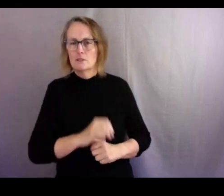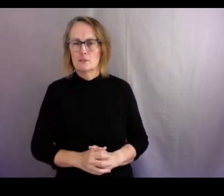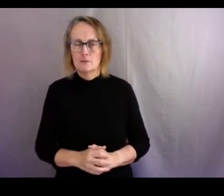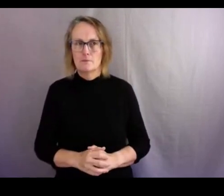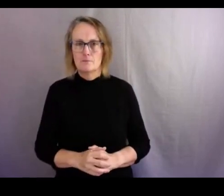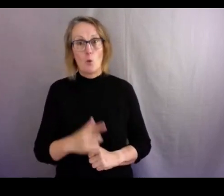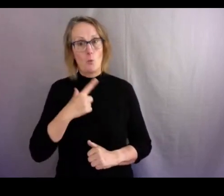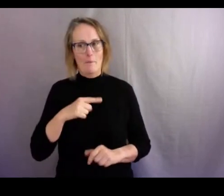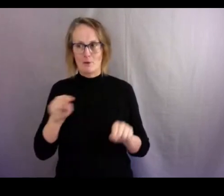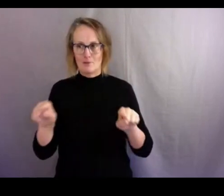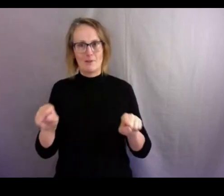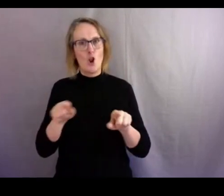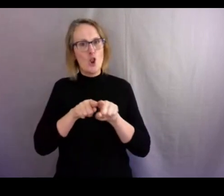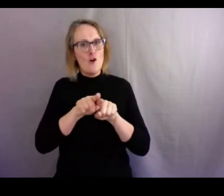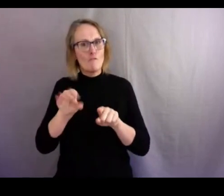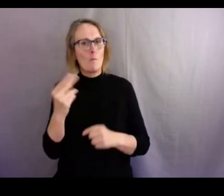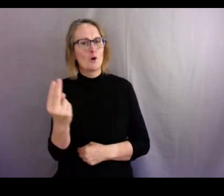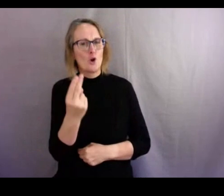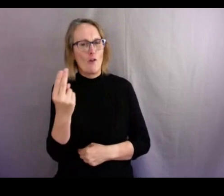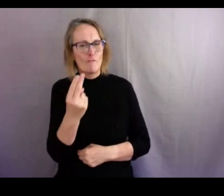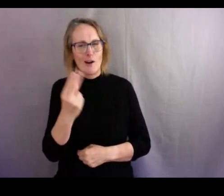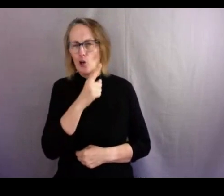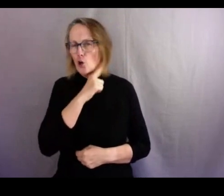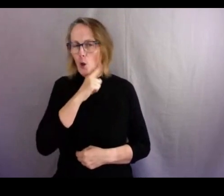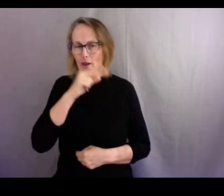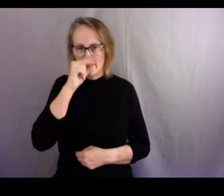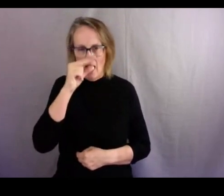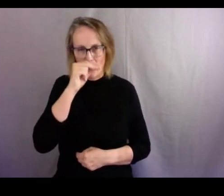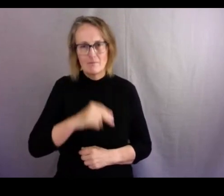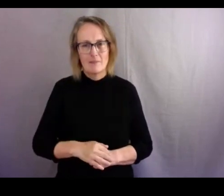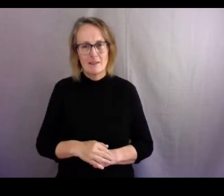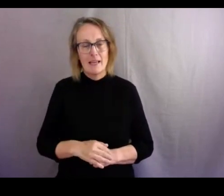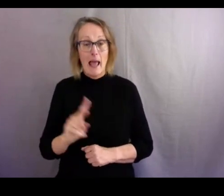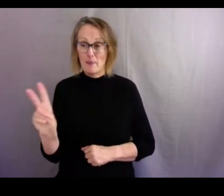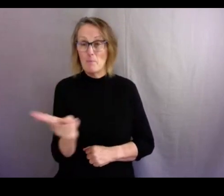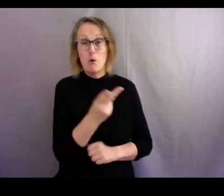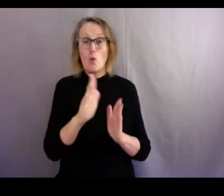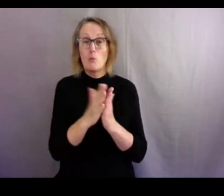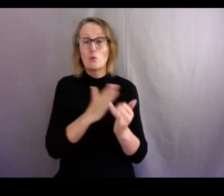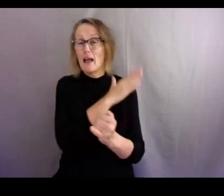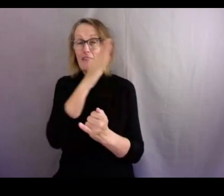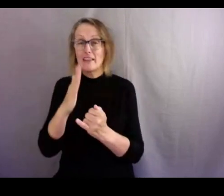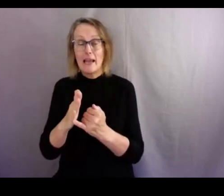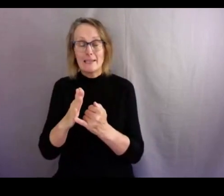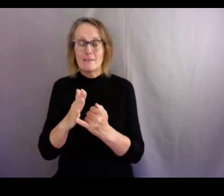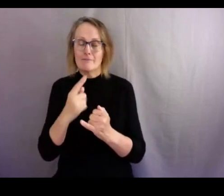And finally, both texts open with a cruel disappointment at the discovery of Tahiti. Now, enough with similarities,